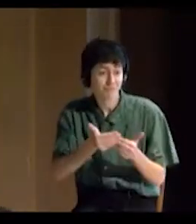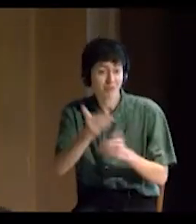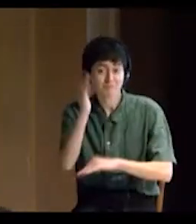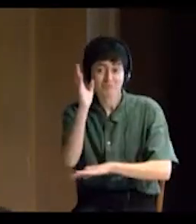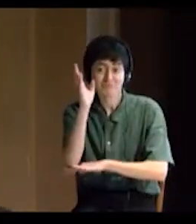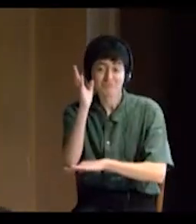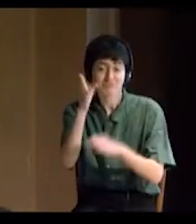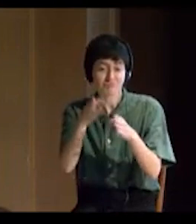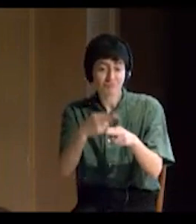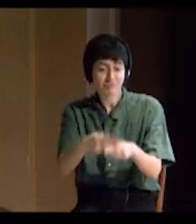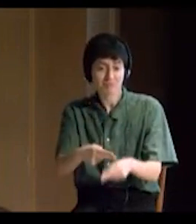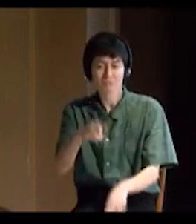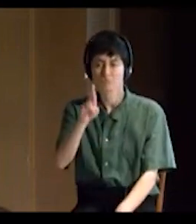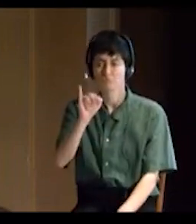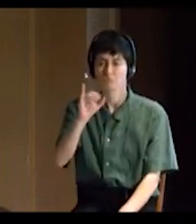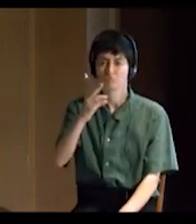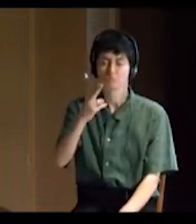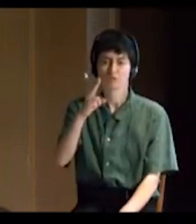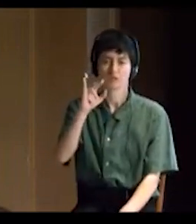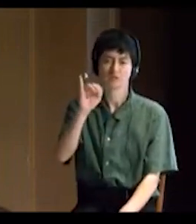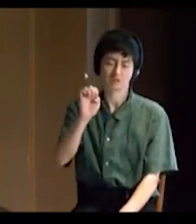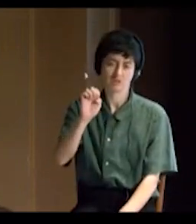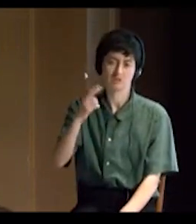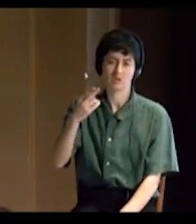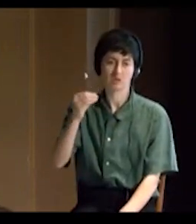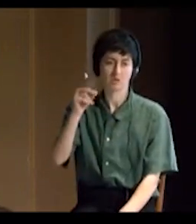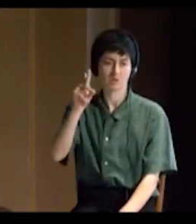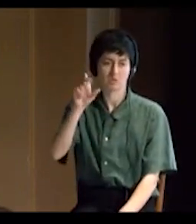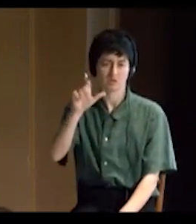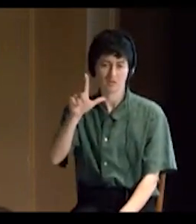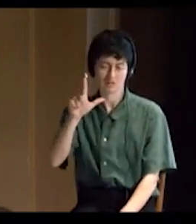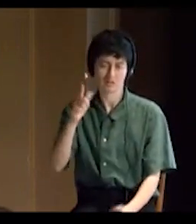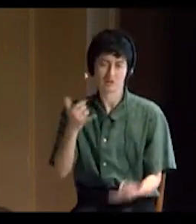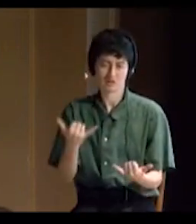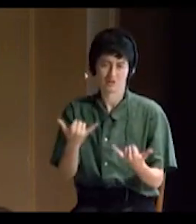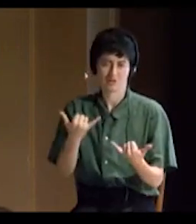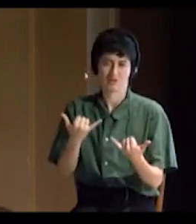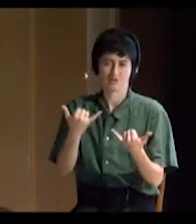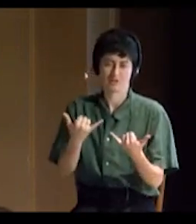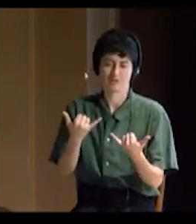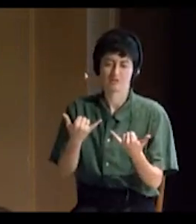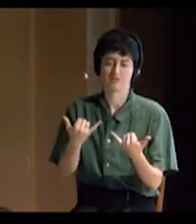Currently, Richie is the biodiversity genomics postdoctoral fellow at the Smithsonian Institution.